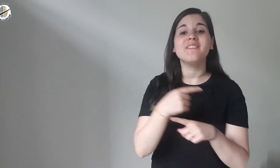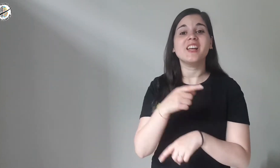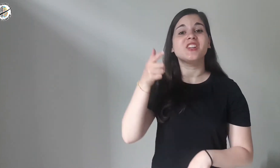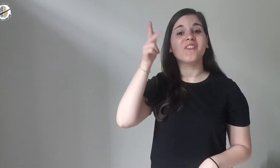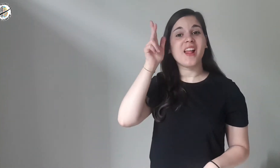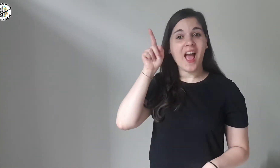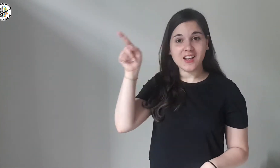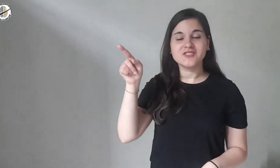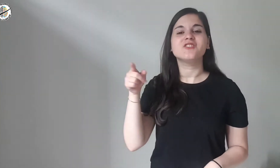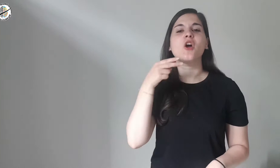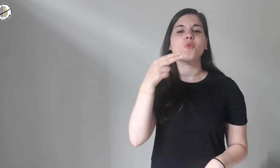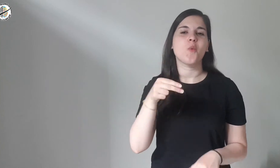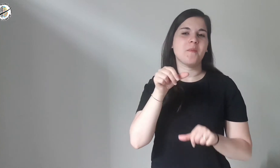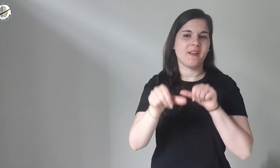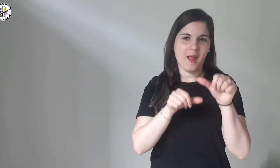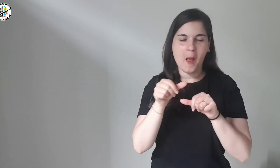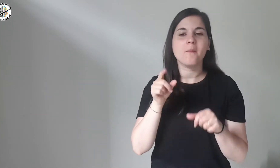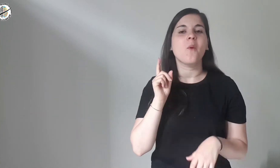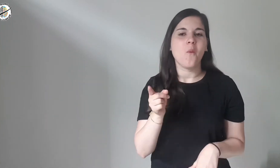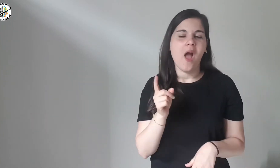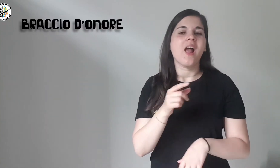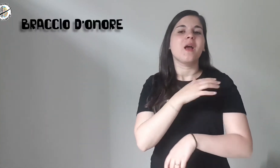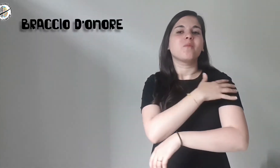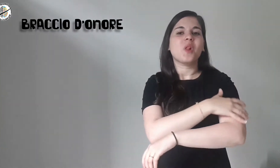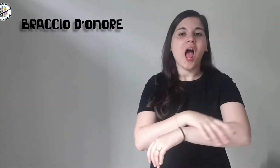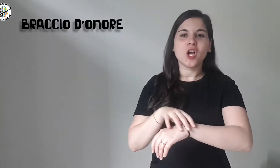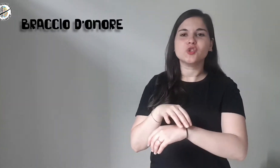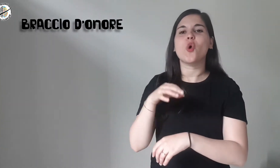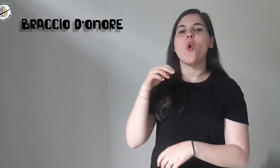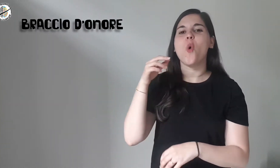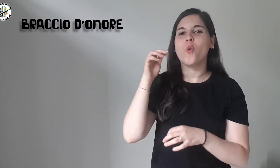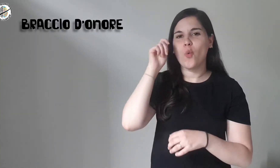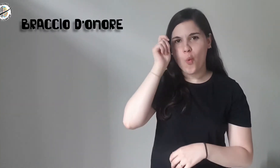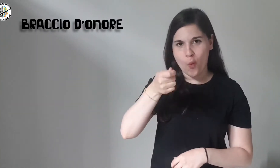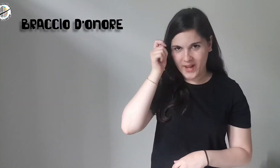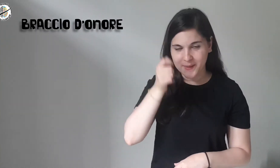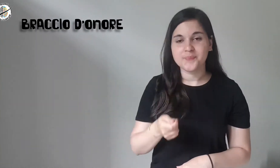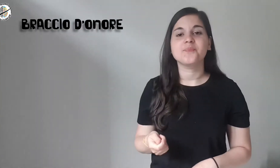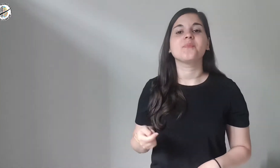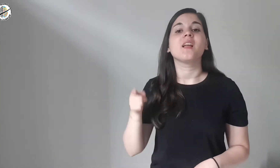Instead in France it has another name, "arm of honor".